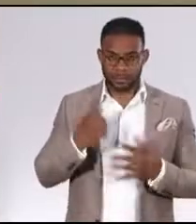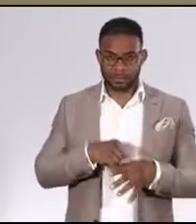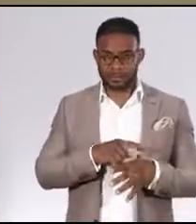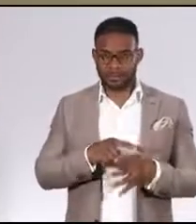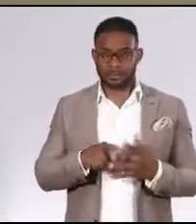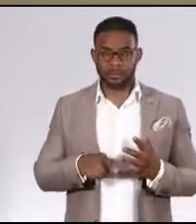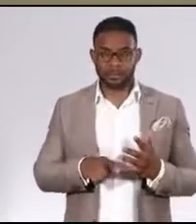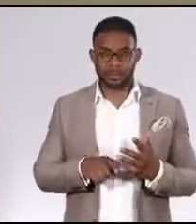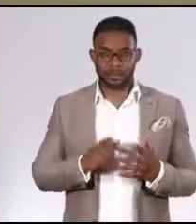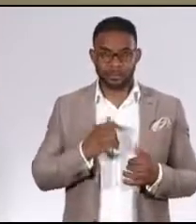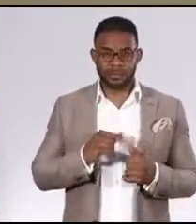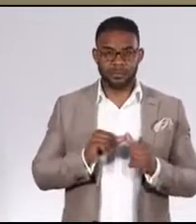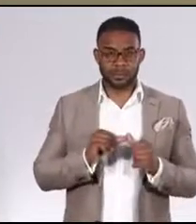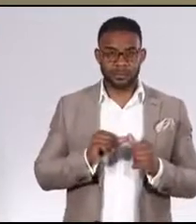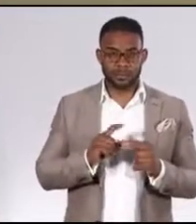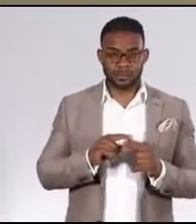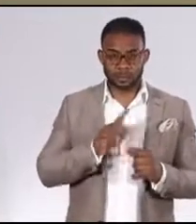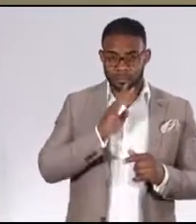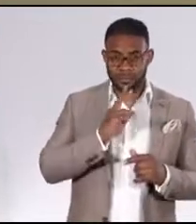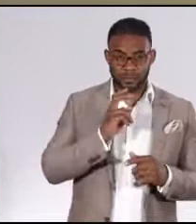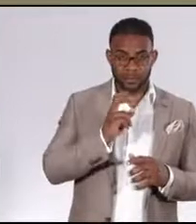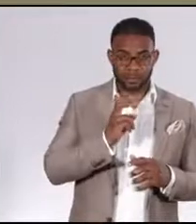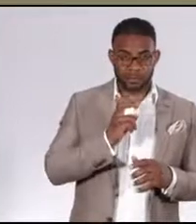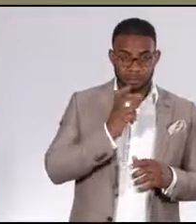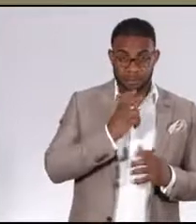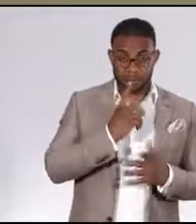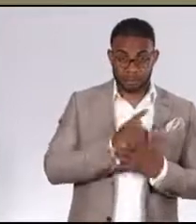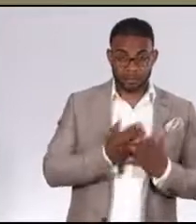I would continue speak therapy throughout high school, but it only did so much